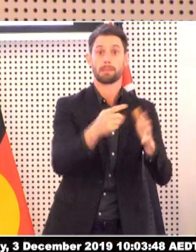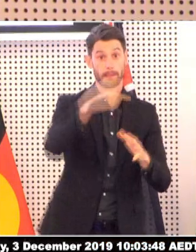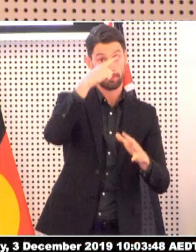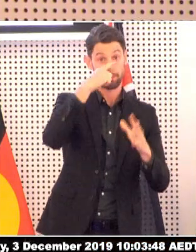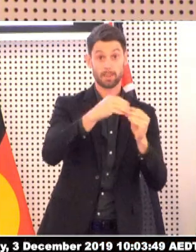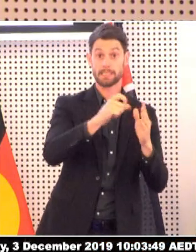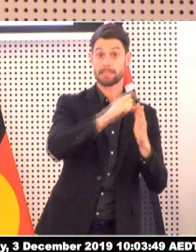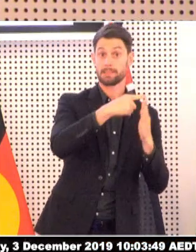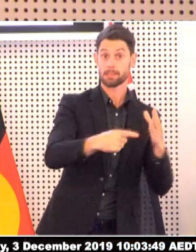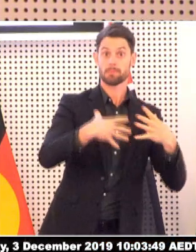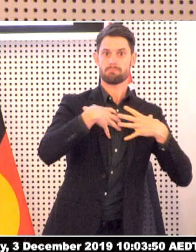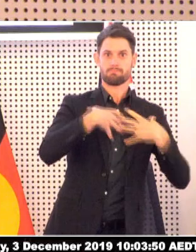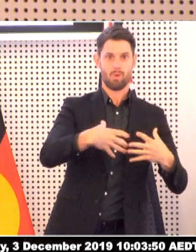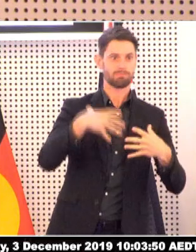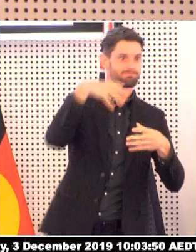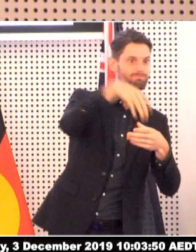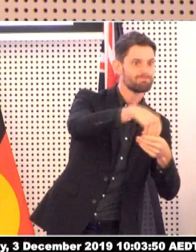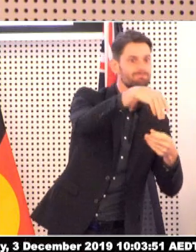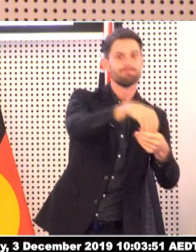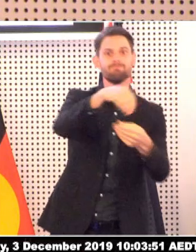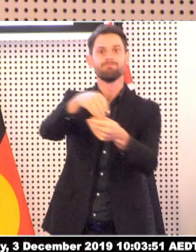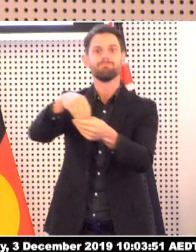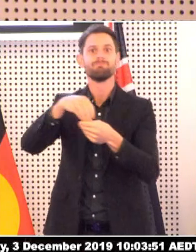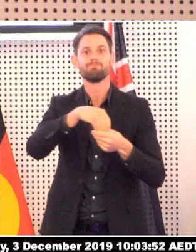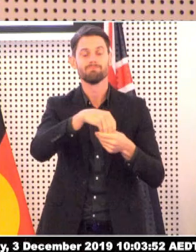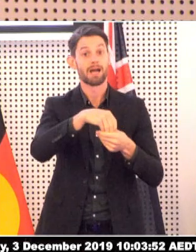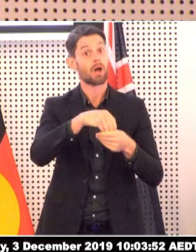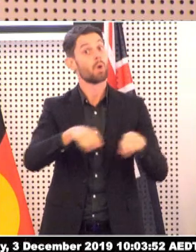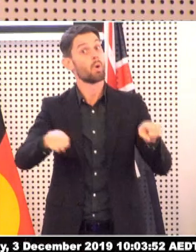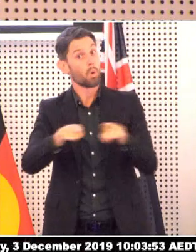of persons with disabilities and their leadership’.